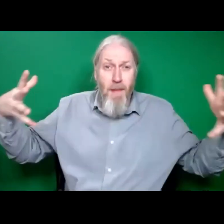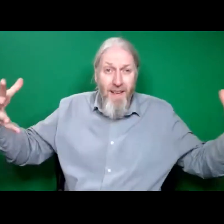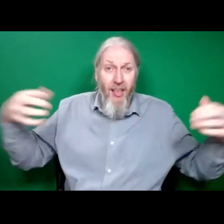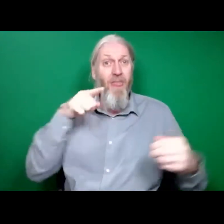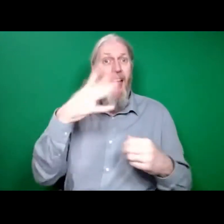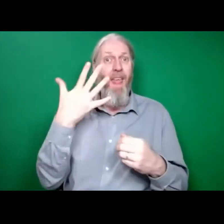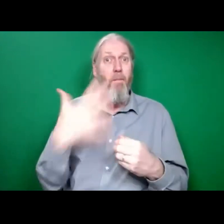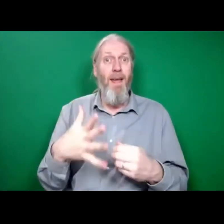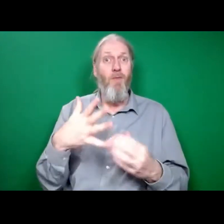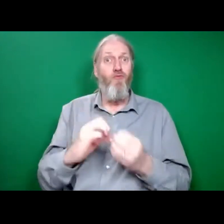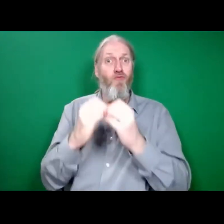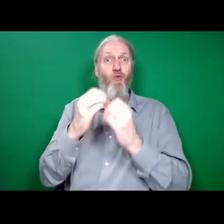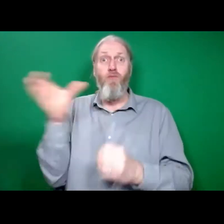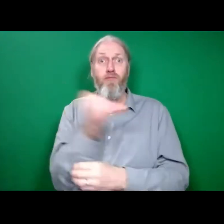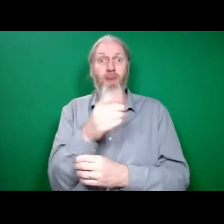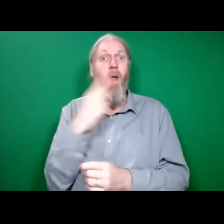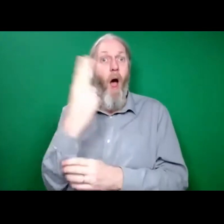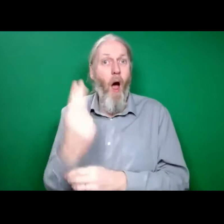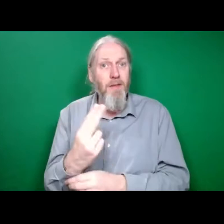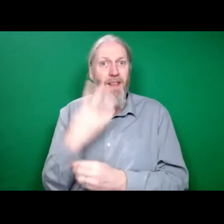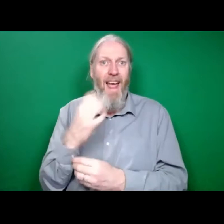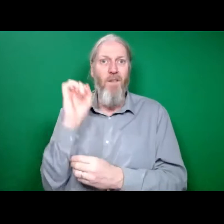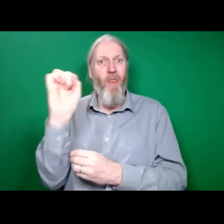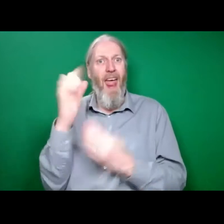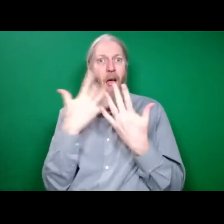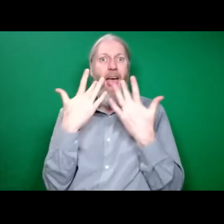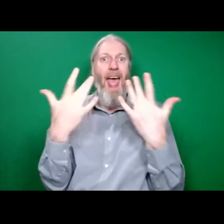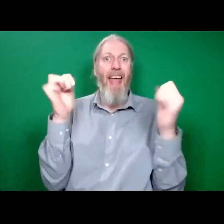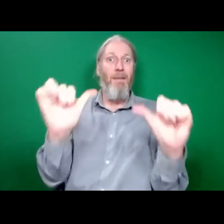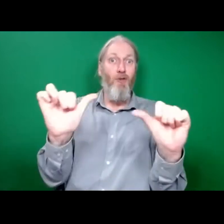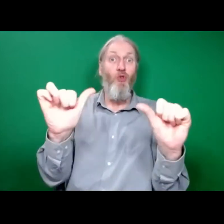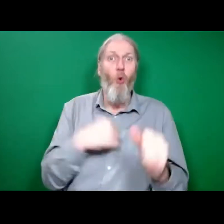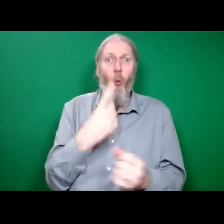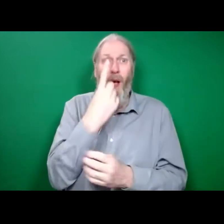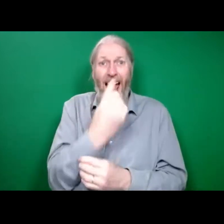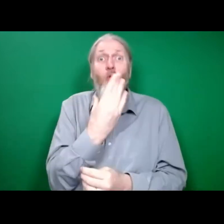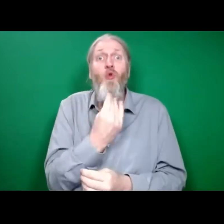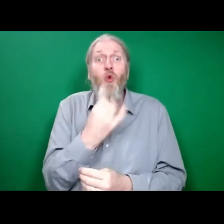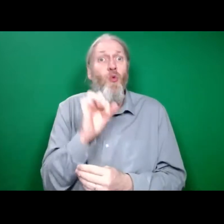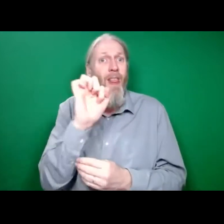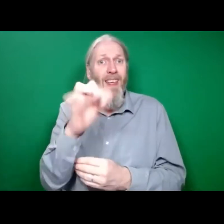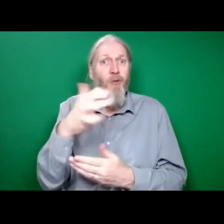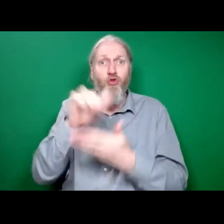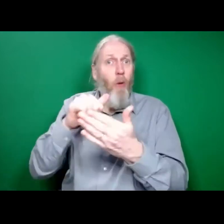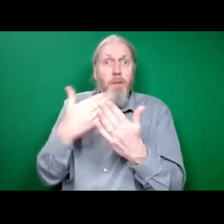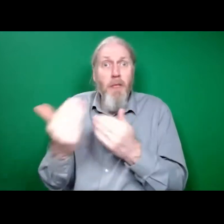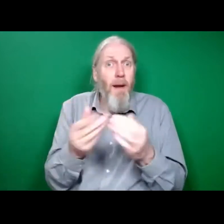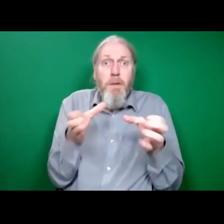I agree, it happens on lots of different scales and lots of different places from the massive voids that